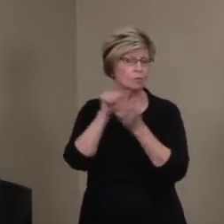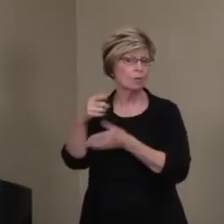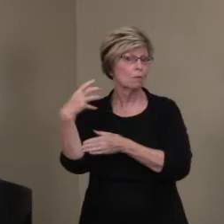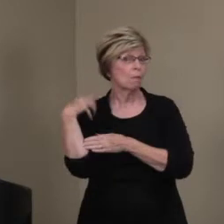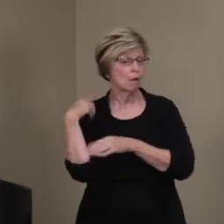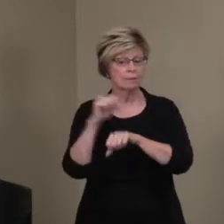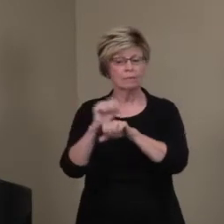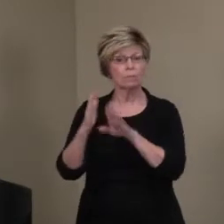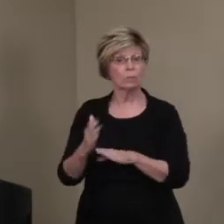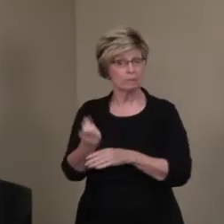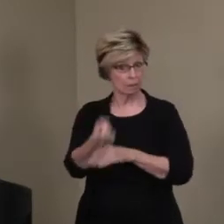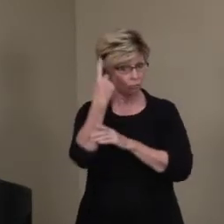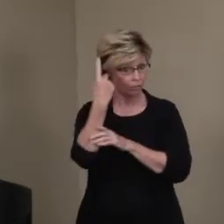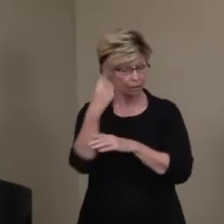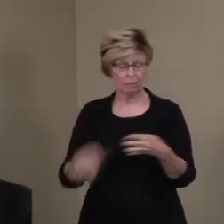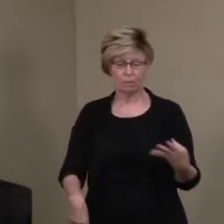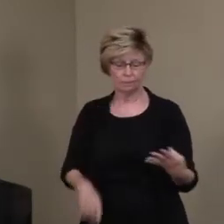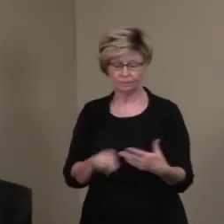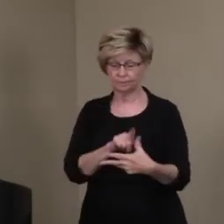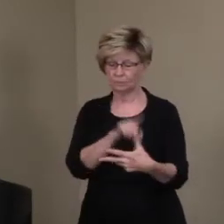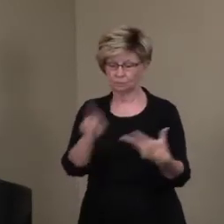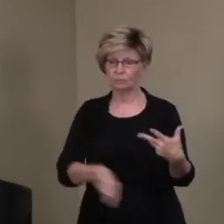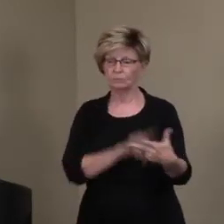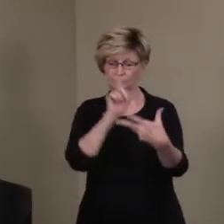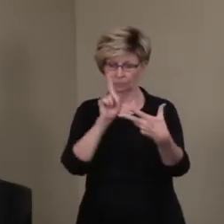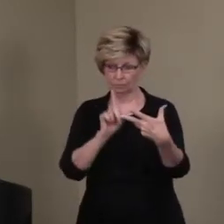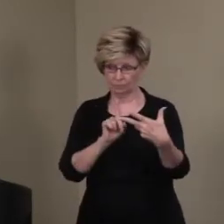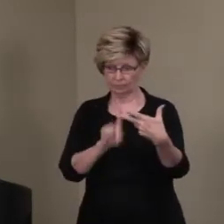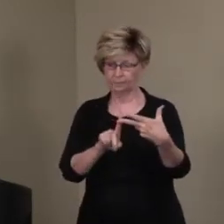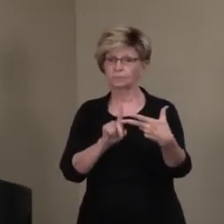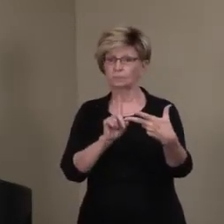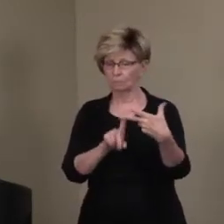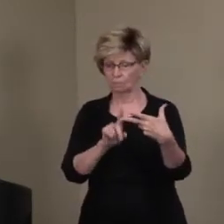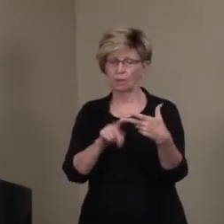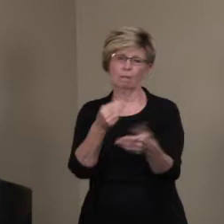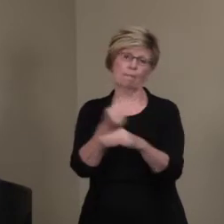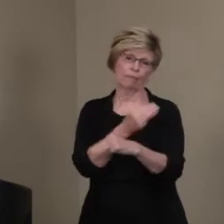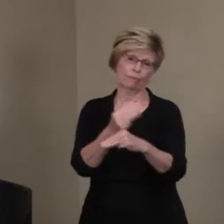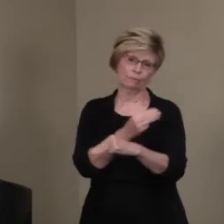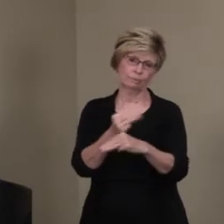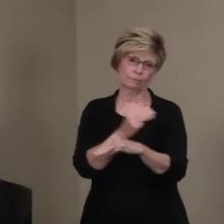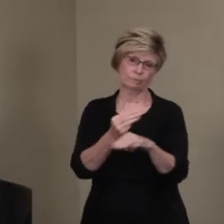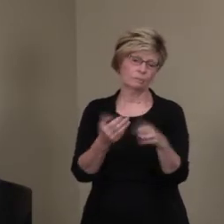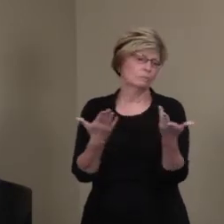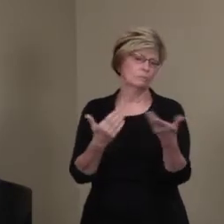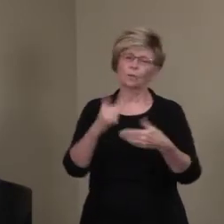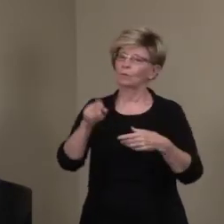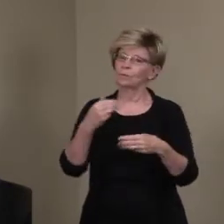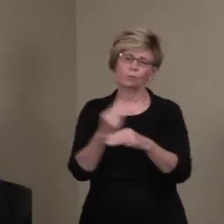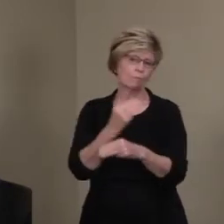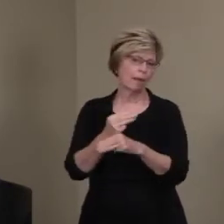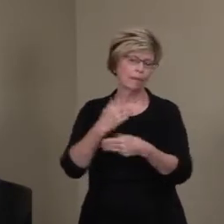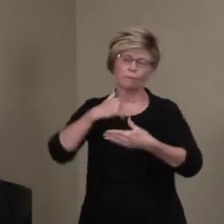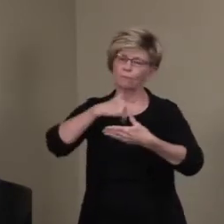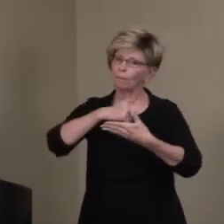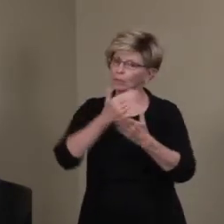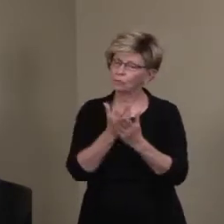write notes to their employer or other employees and be understood also math